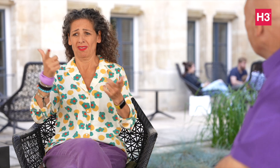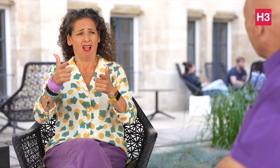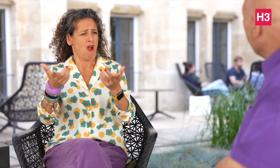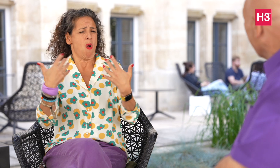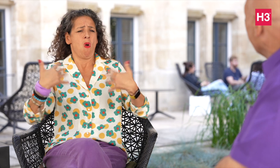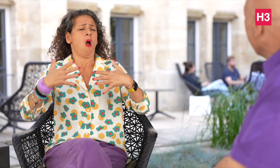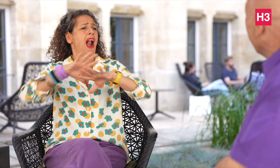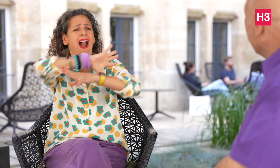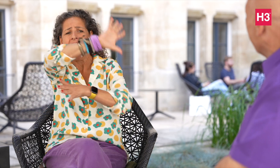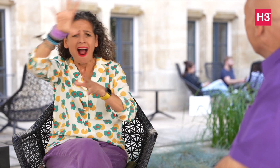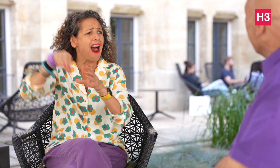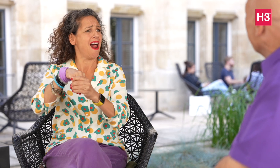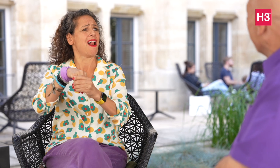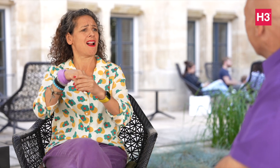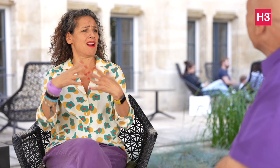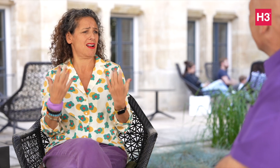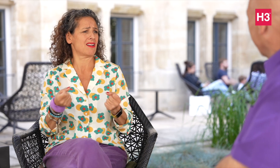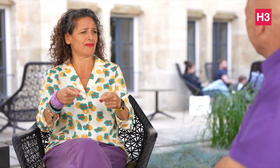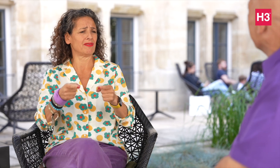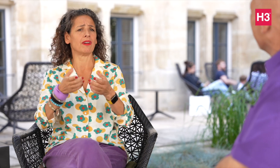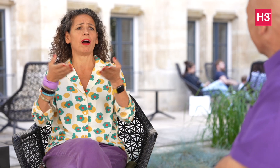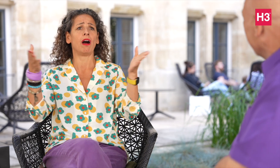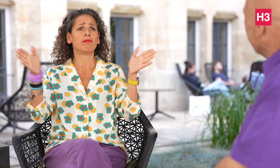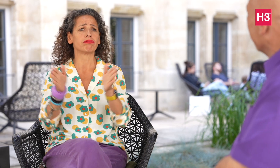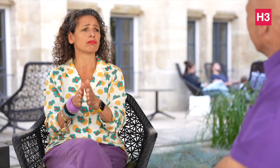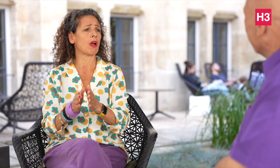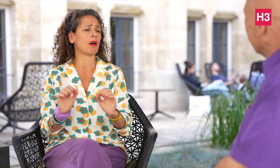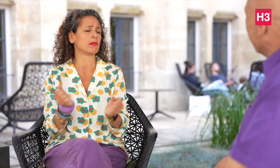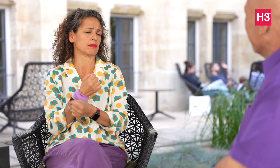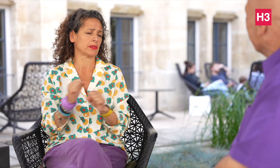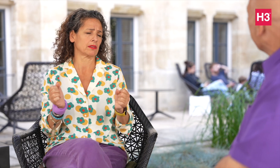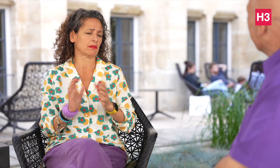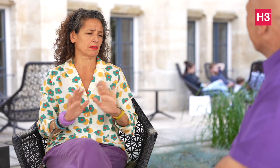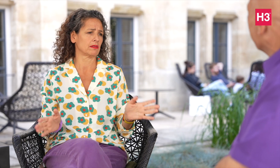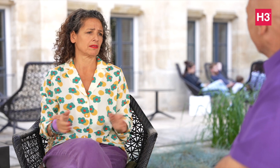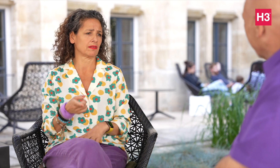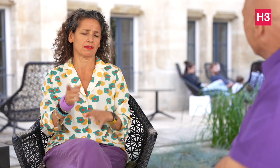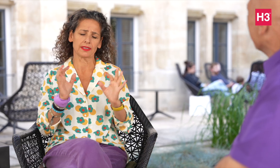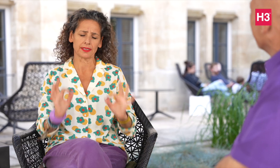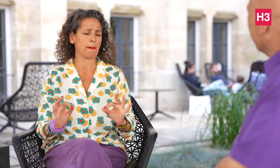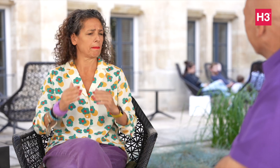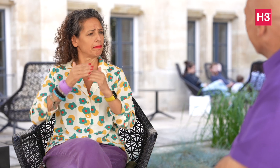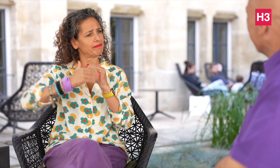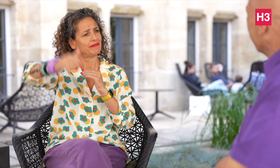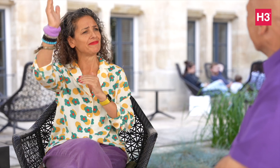As everything evolves, there’s no way things will deteriorate — Deaf theater will only grow stronger and better!